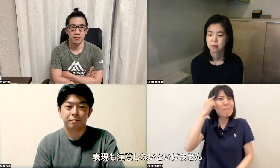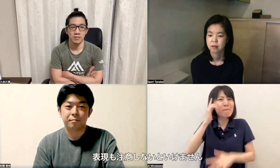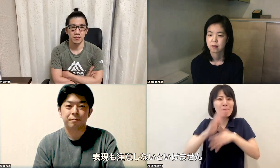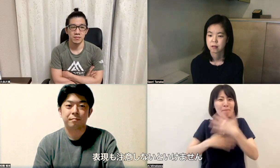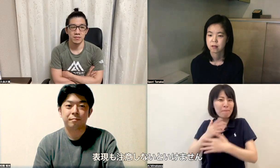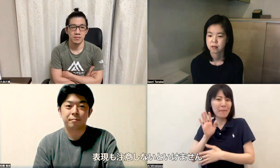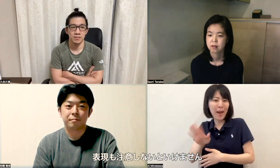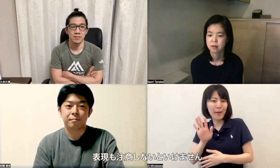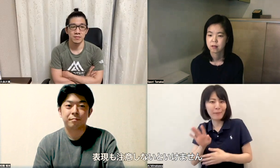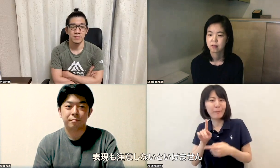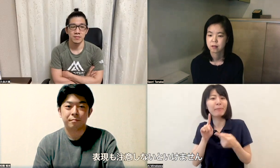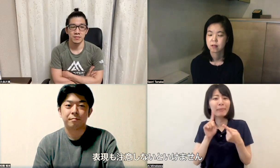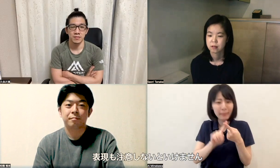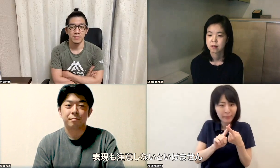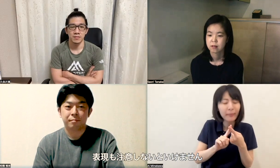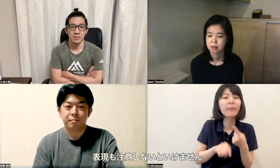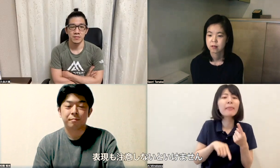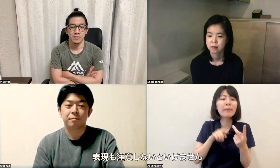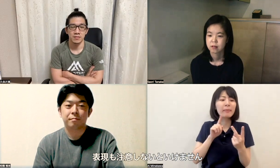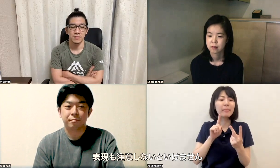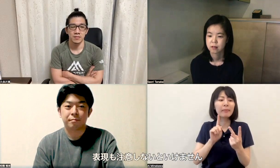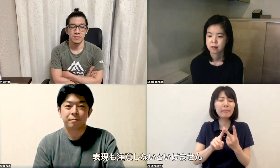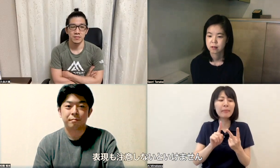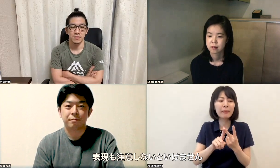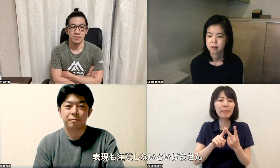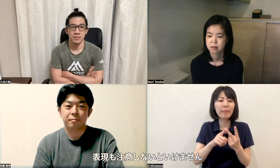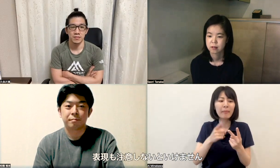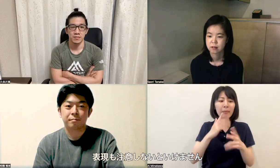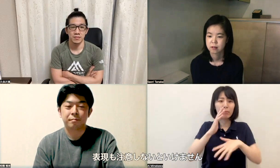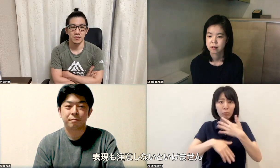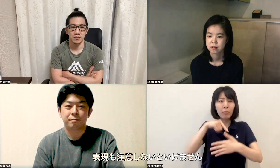so we have to take it into account, too.